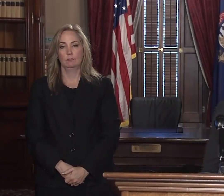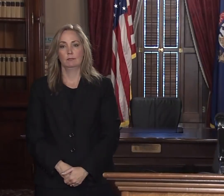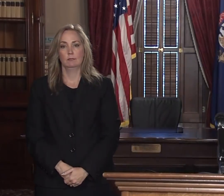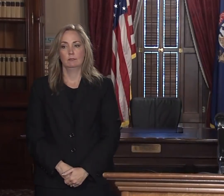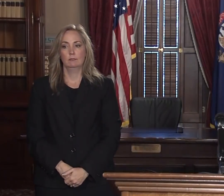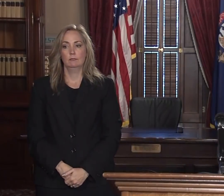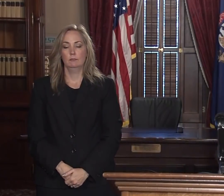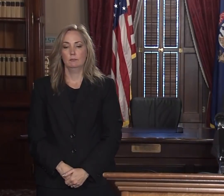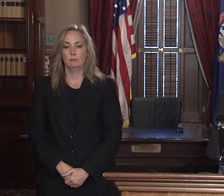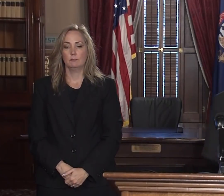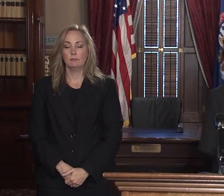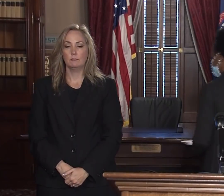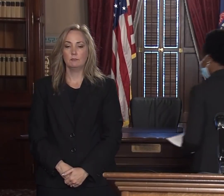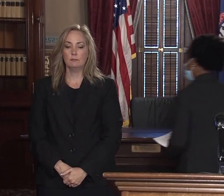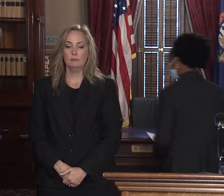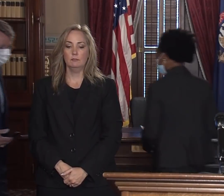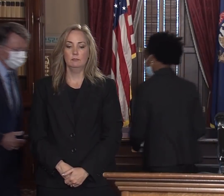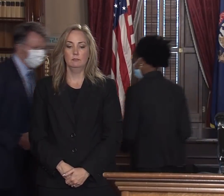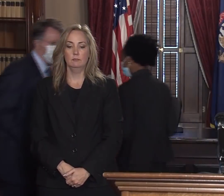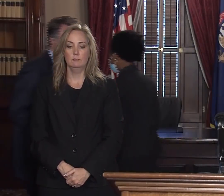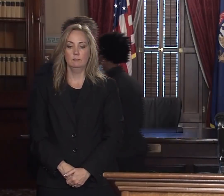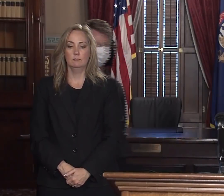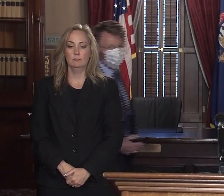WITH THAT I WILL TURN IT OVER TO PASTOR CLANTON.